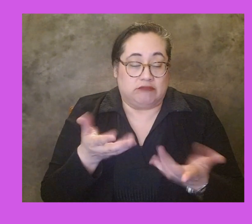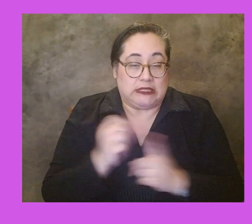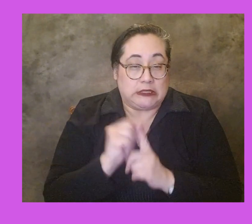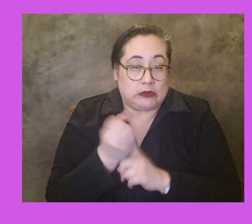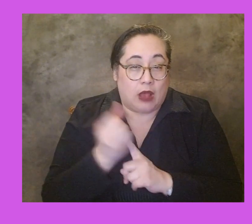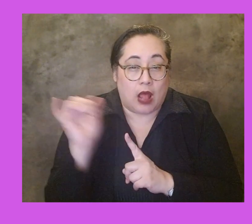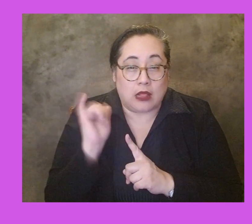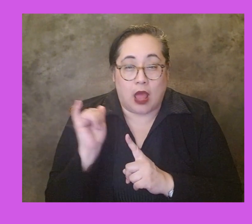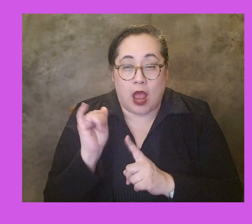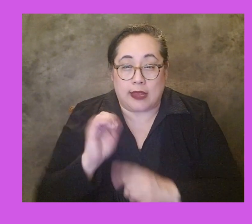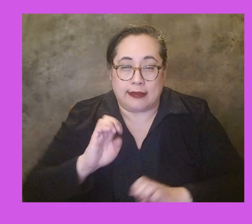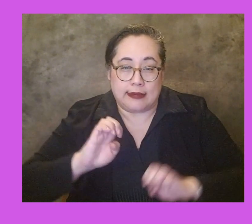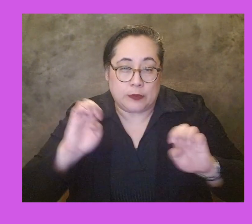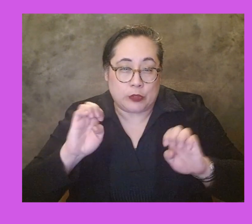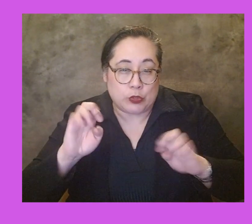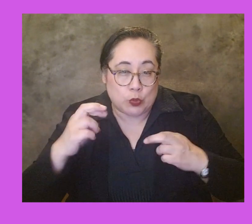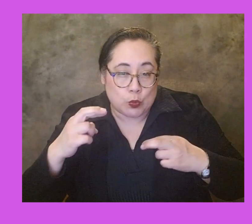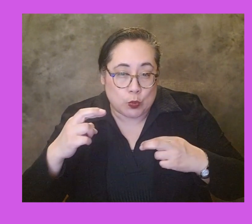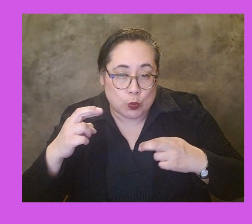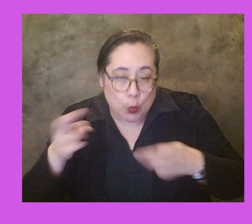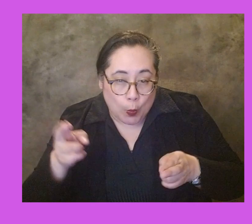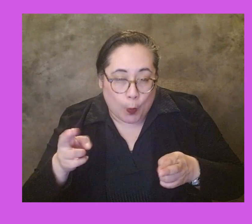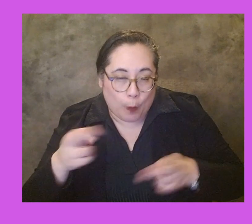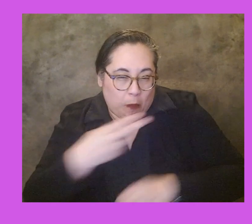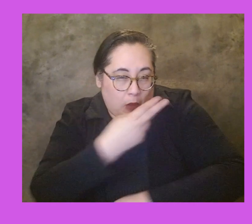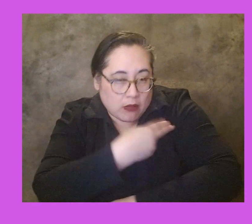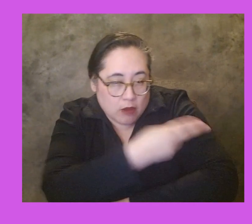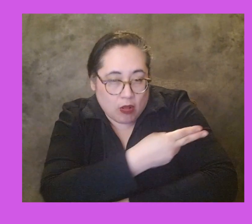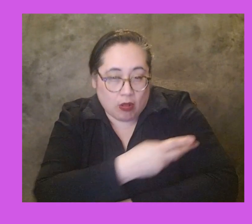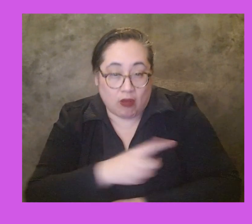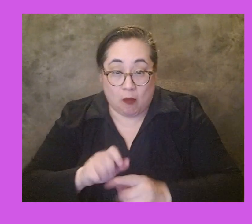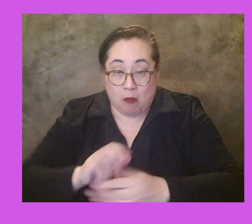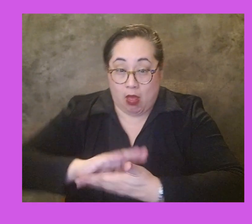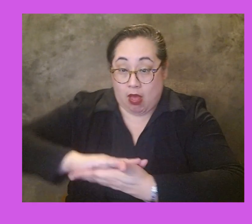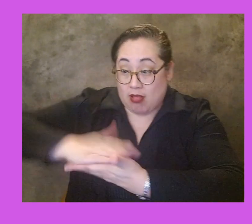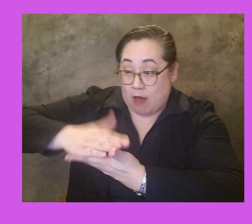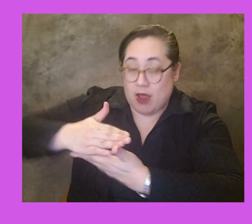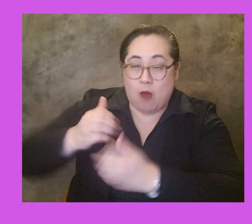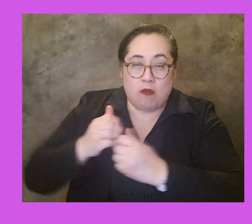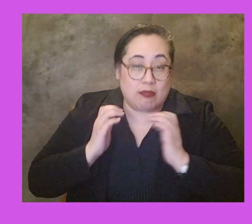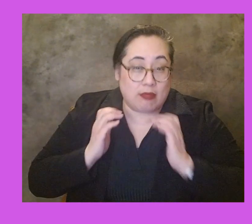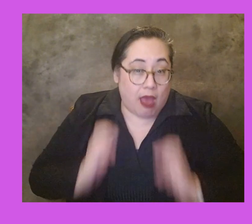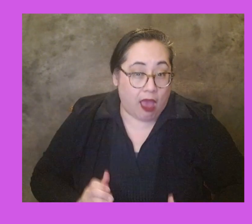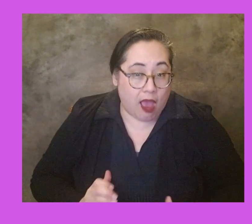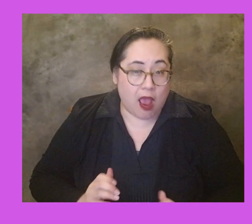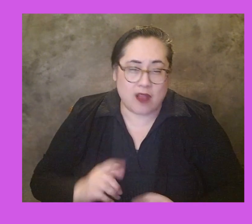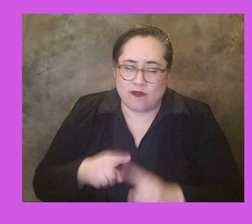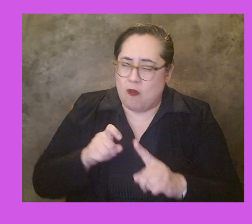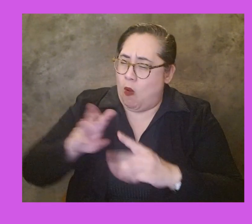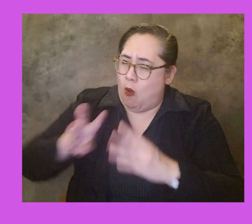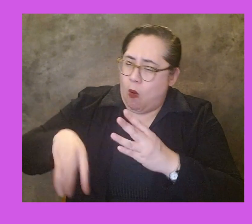You can work in schools, you can work in situations like ... emergency rooms, in the hospital,